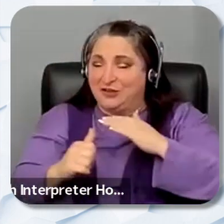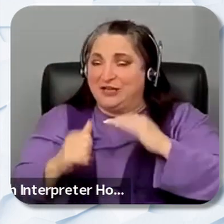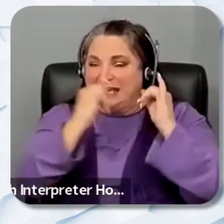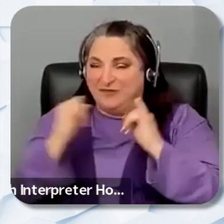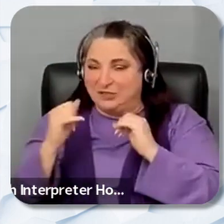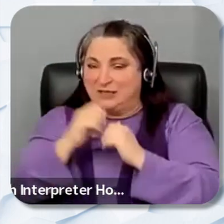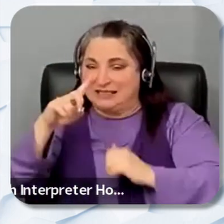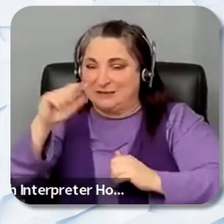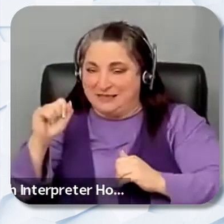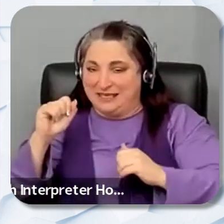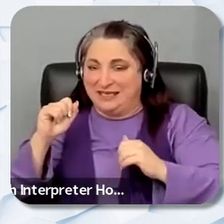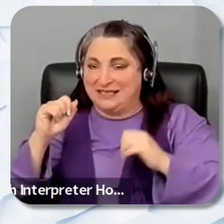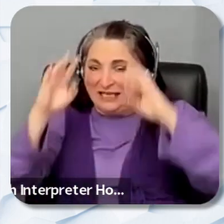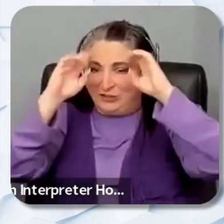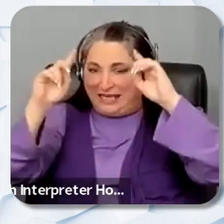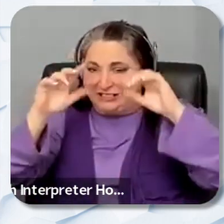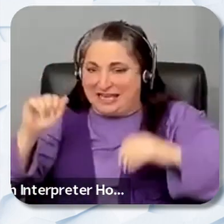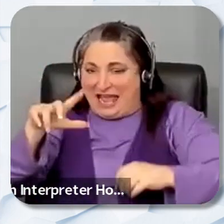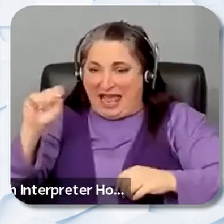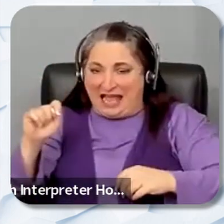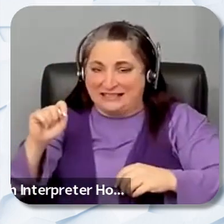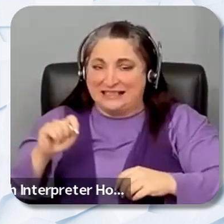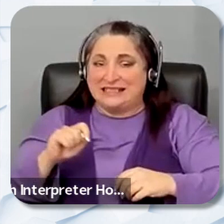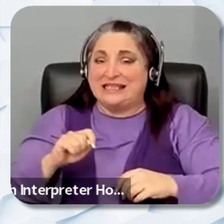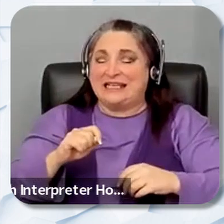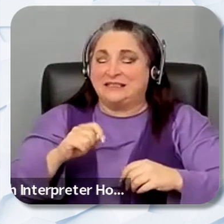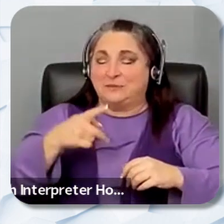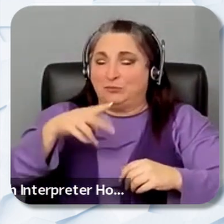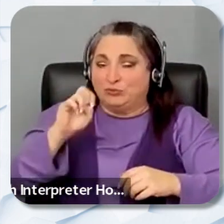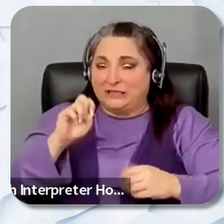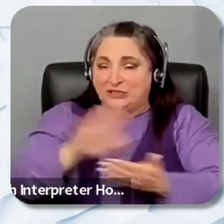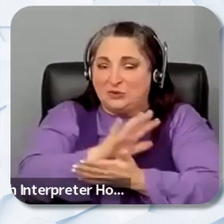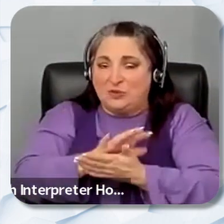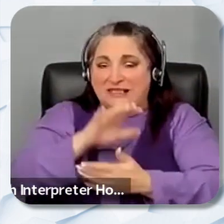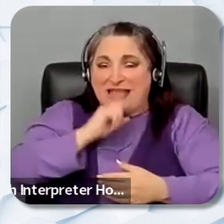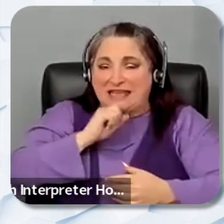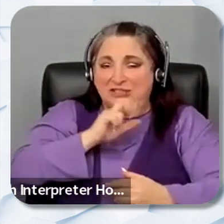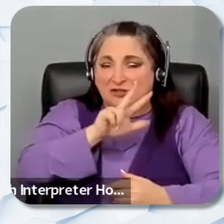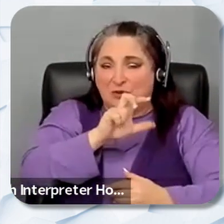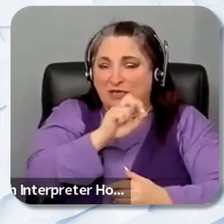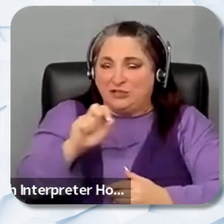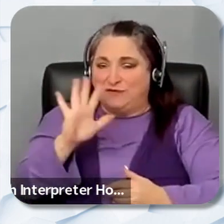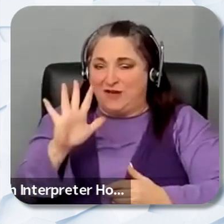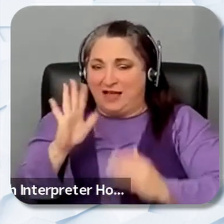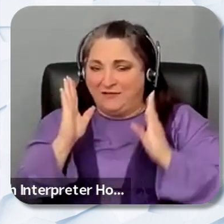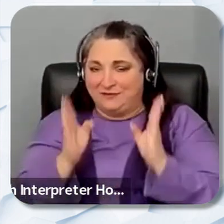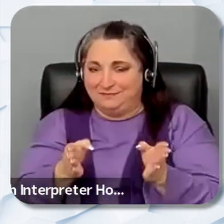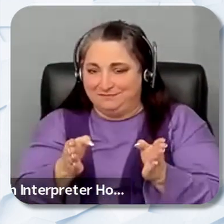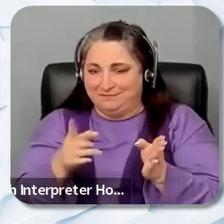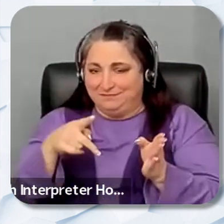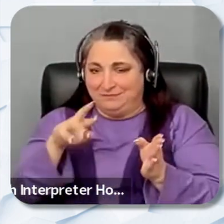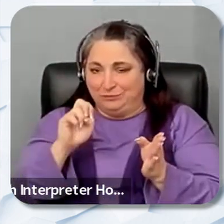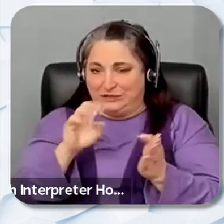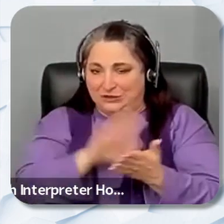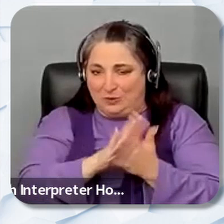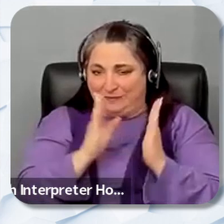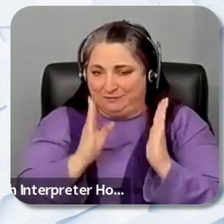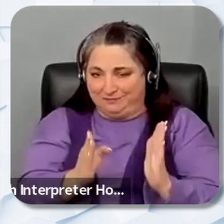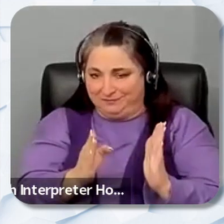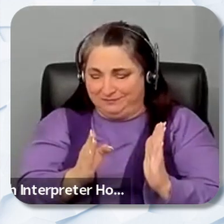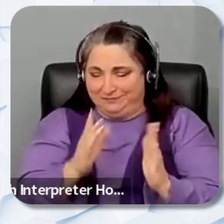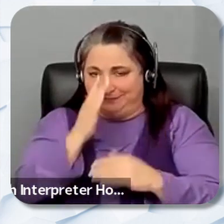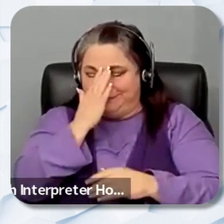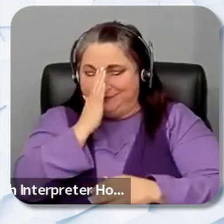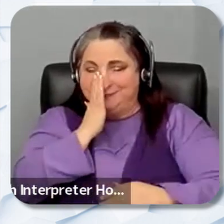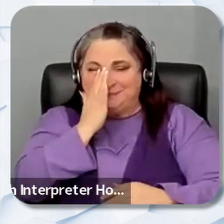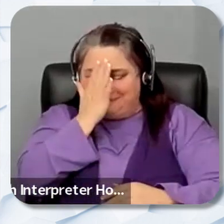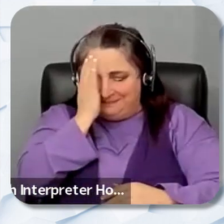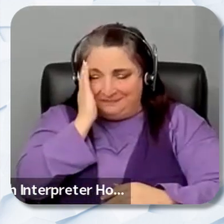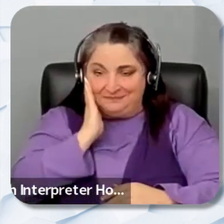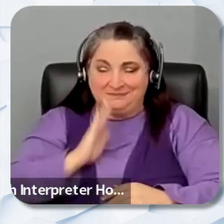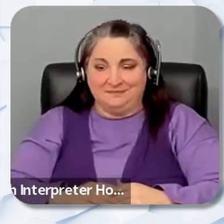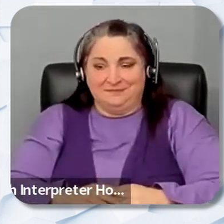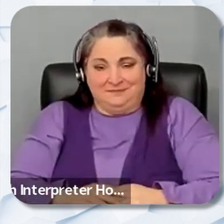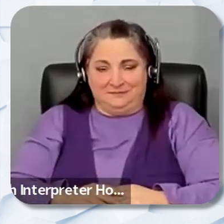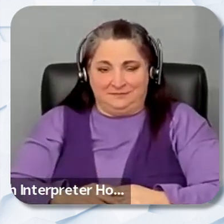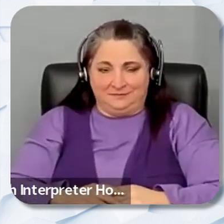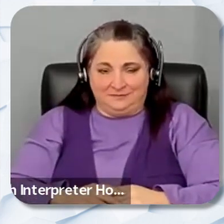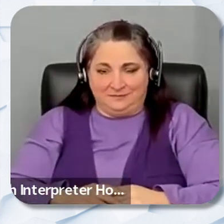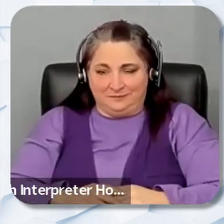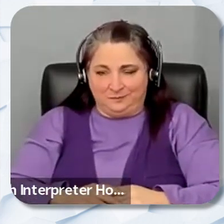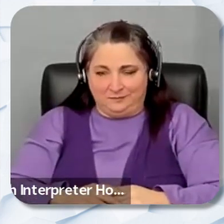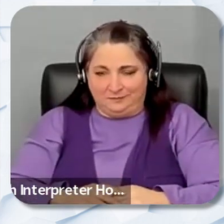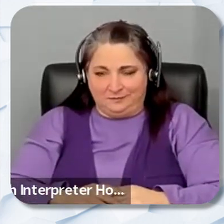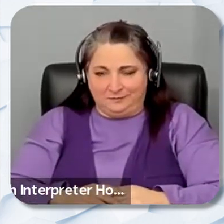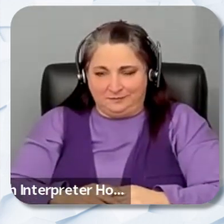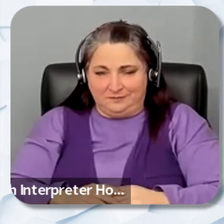children in preschool as ages three to five. And we're just going through questions. So